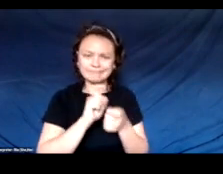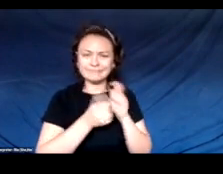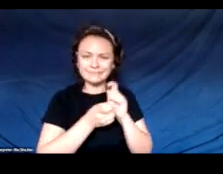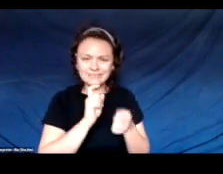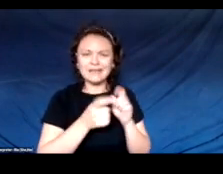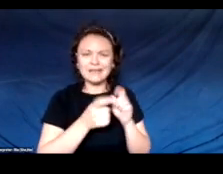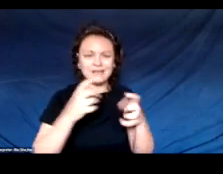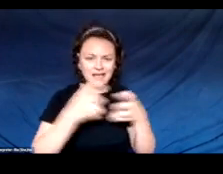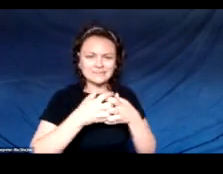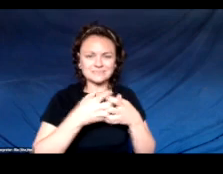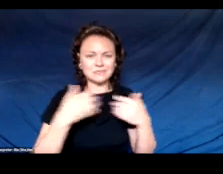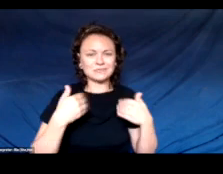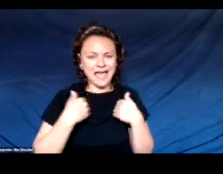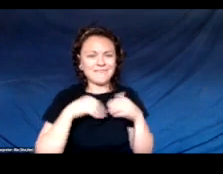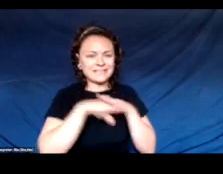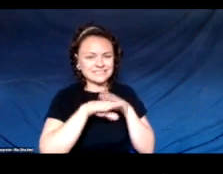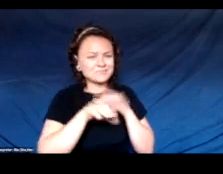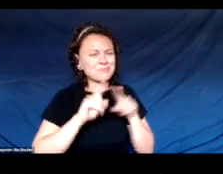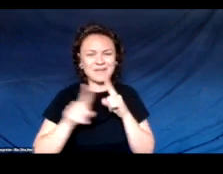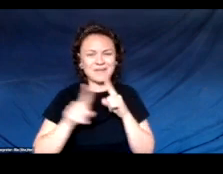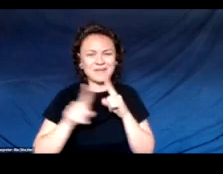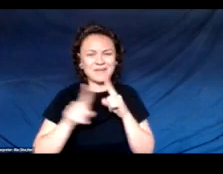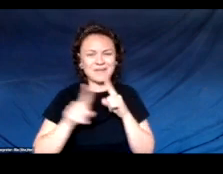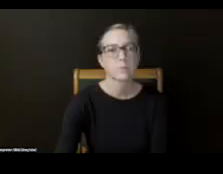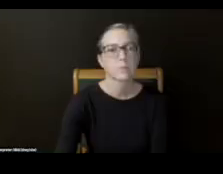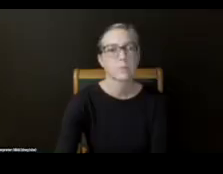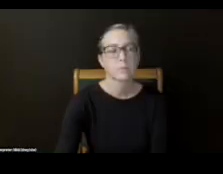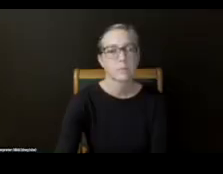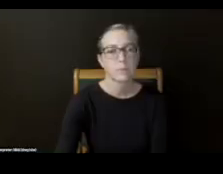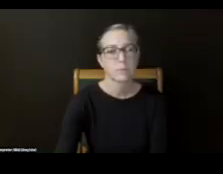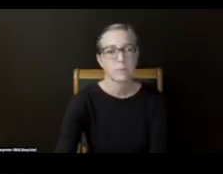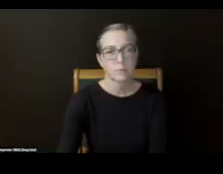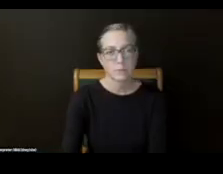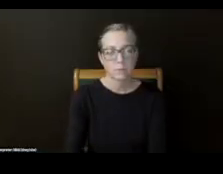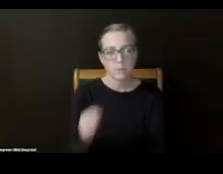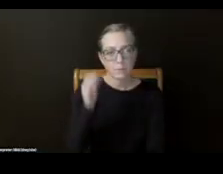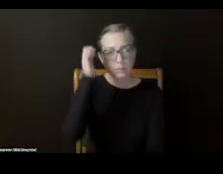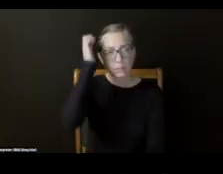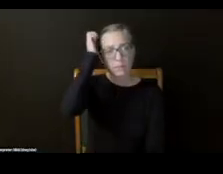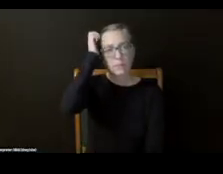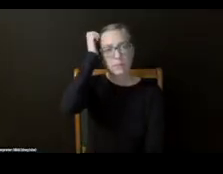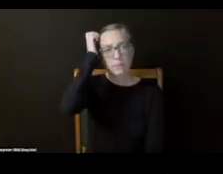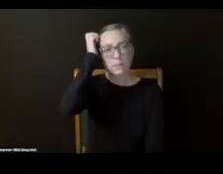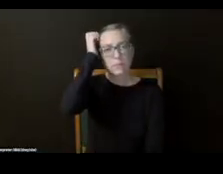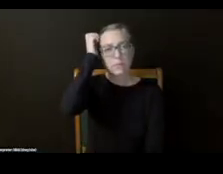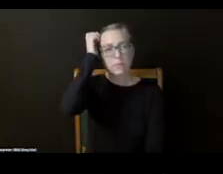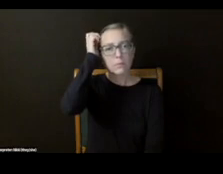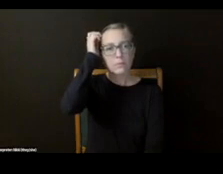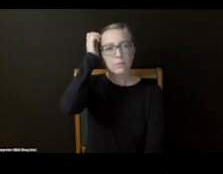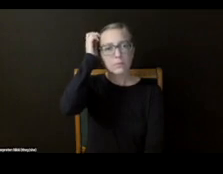of this inaccessible environment including schools. And then that can change